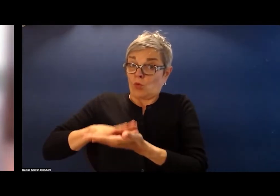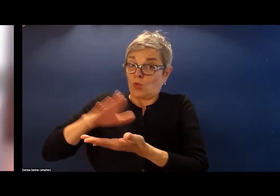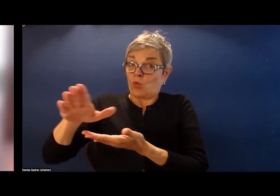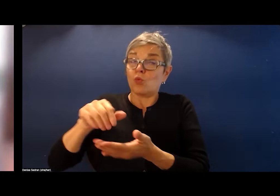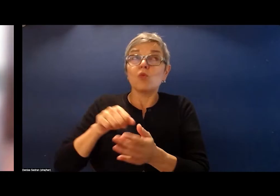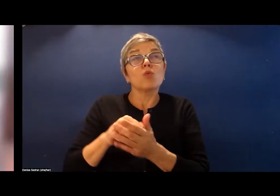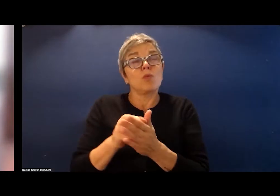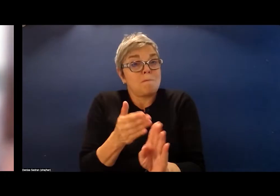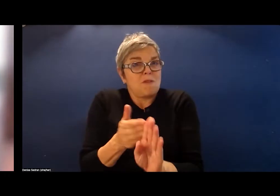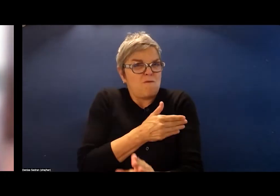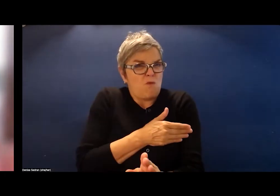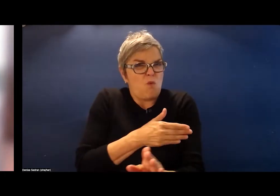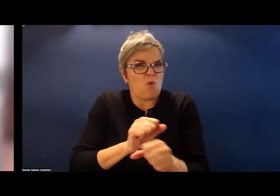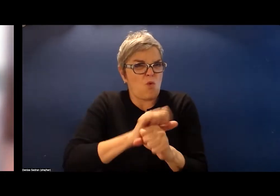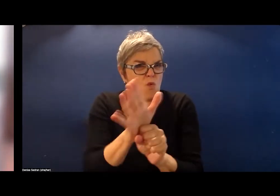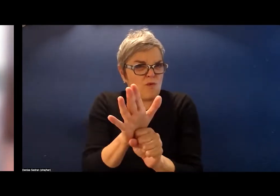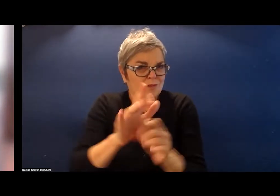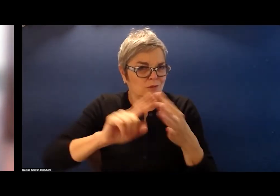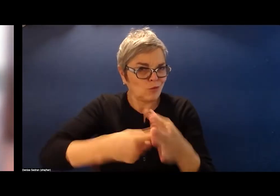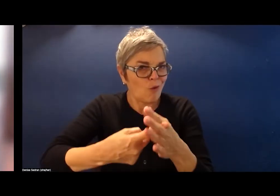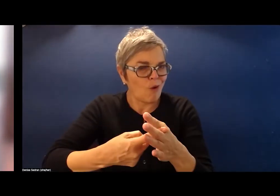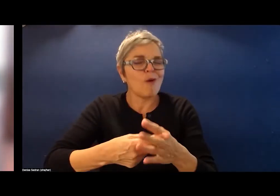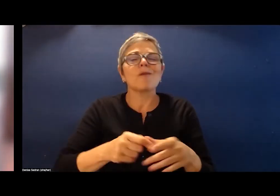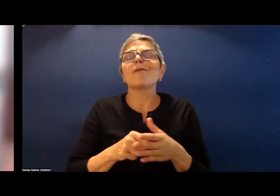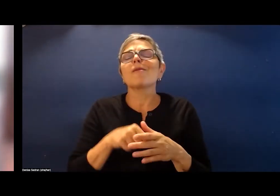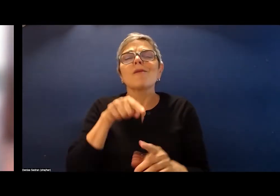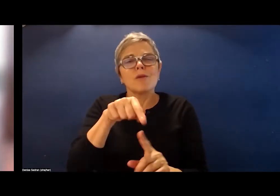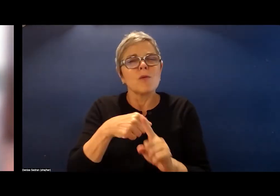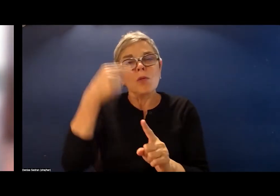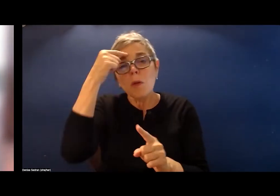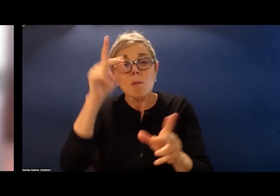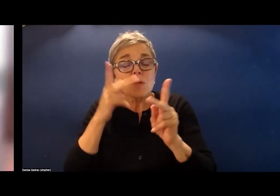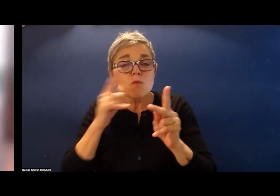We had imagined that we would be bringing people to Victoria and that a lot of the work would happen,